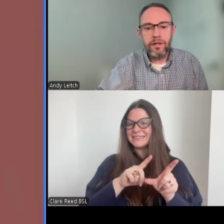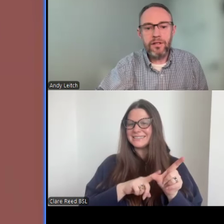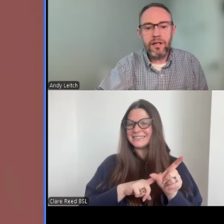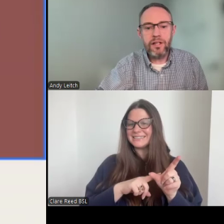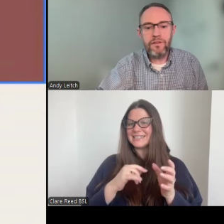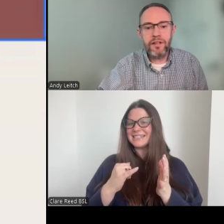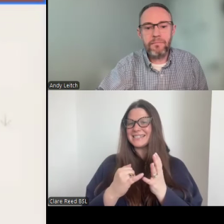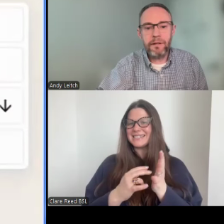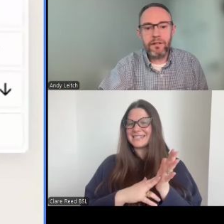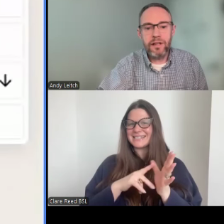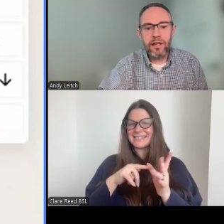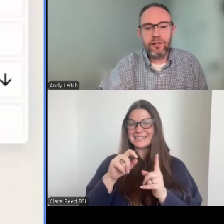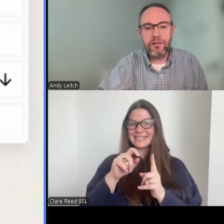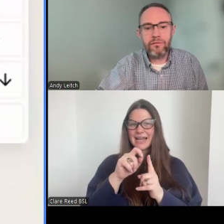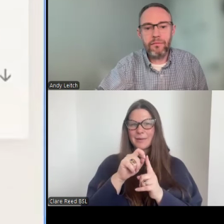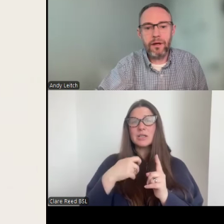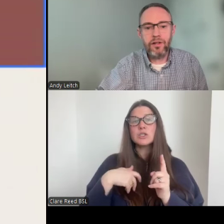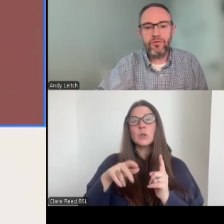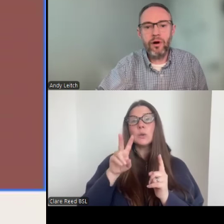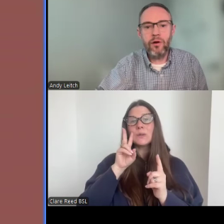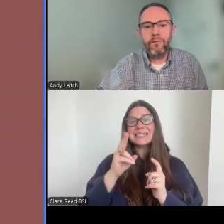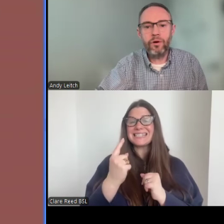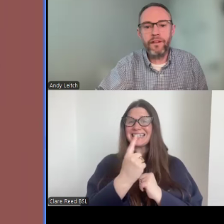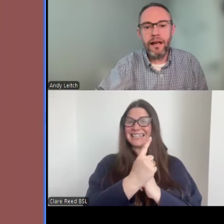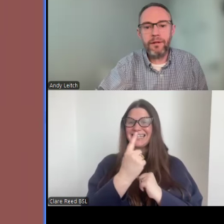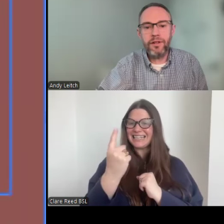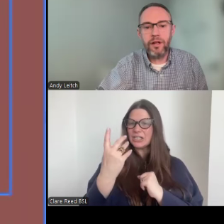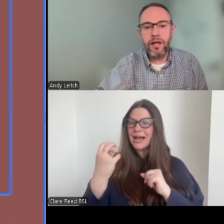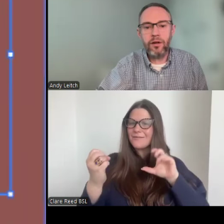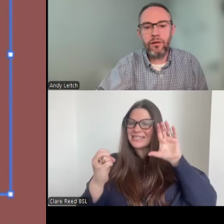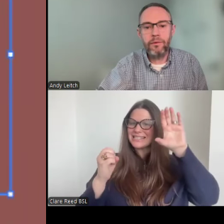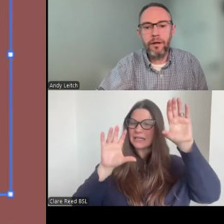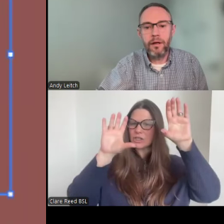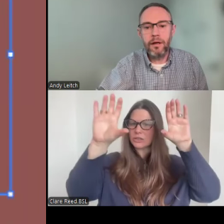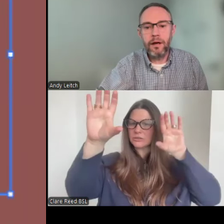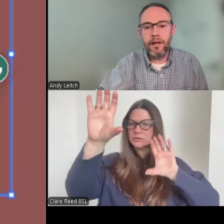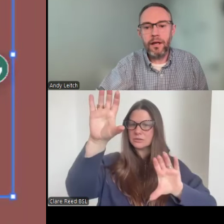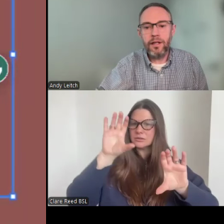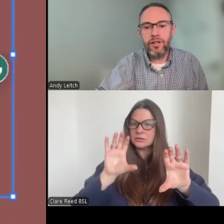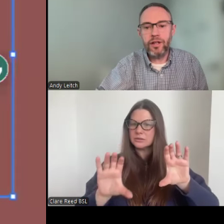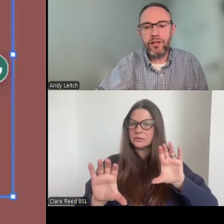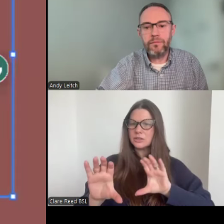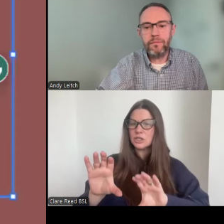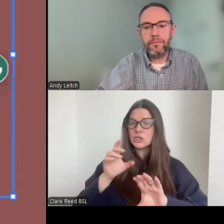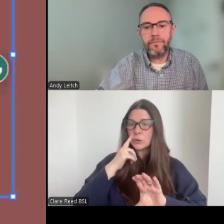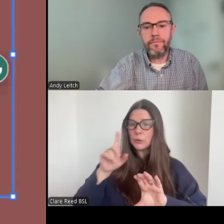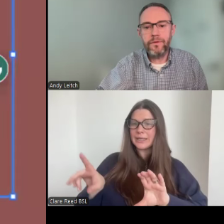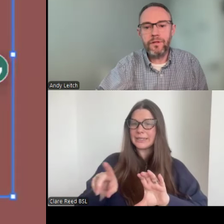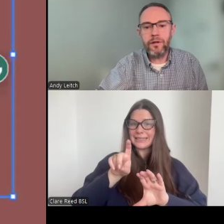You can see each of these are built as sections, and I just roll over all of the elements and click on them, and then I can change them.